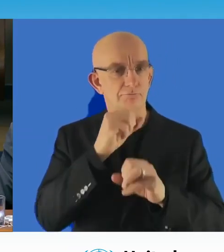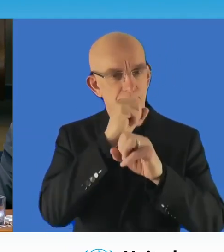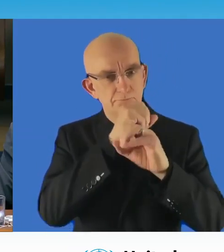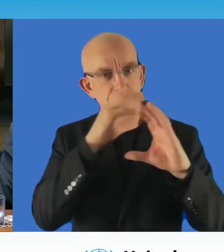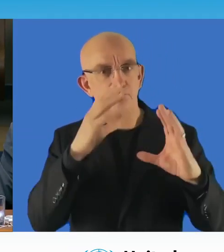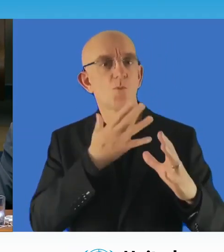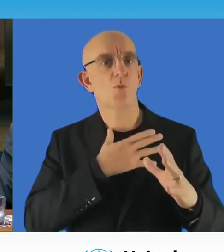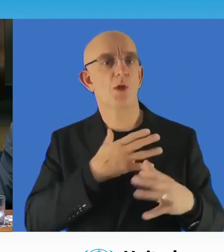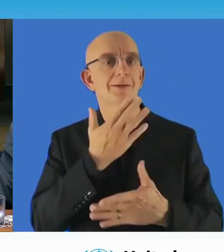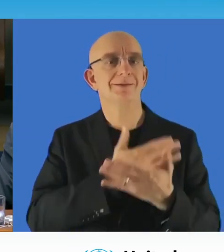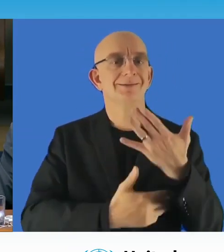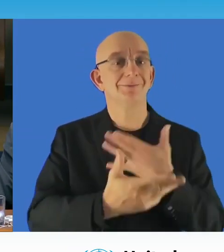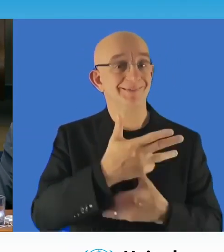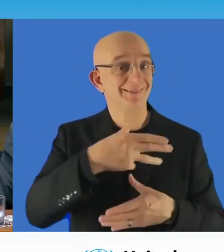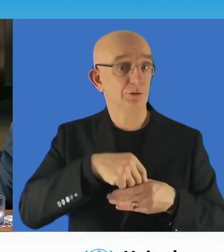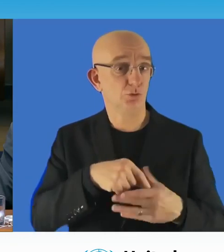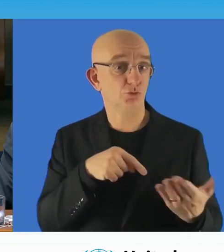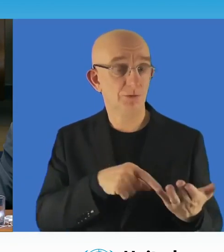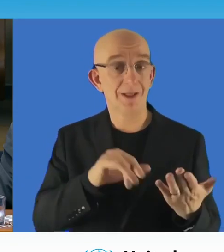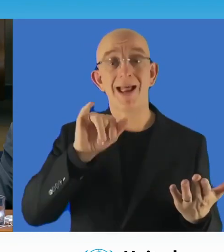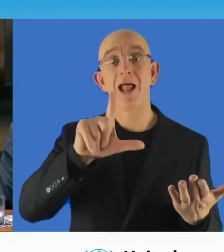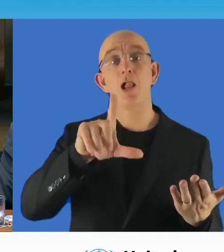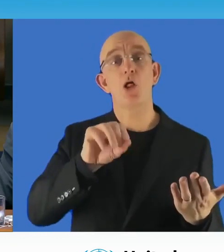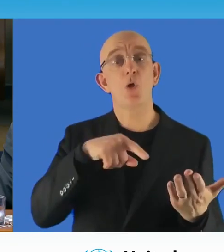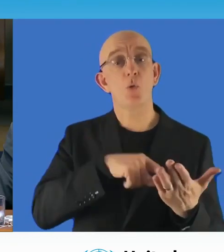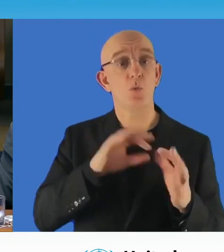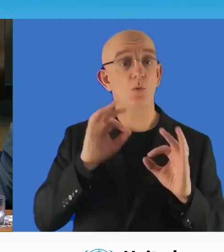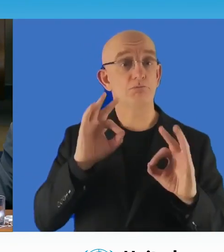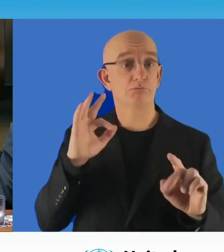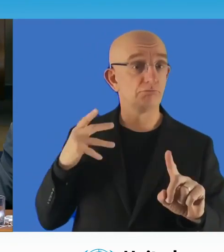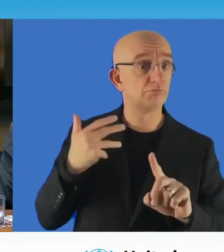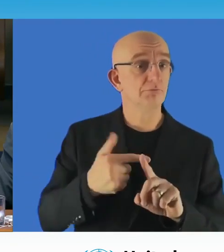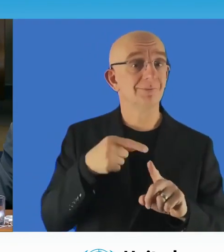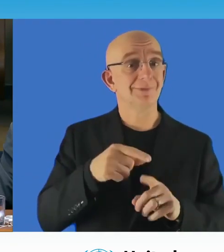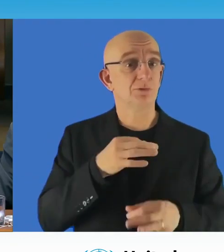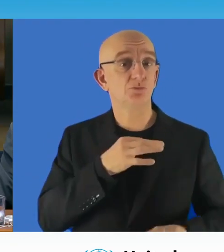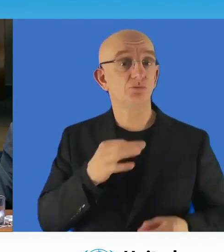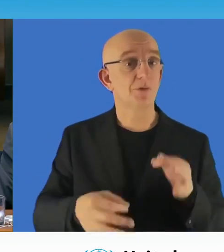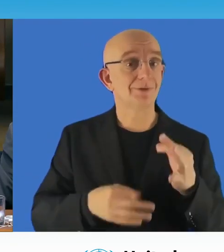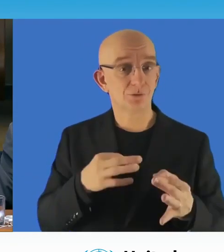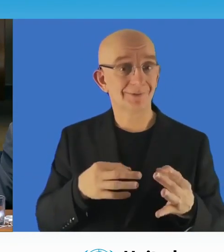director General Mr jilber hangbo who has firmly established a mandate for the io to become an